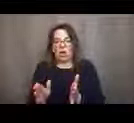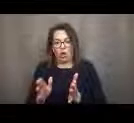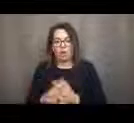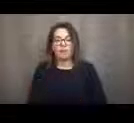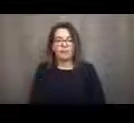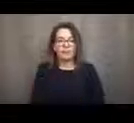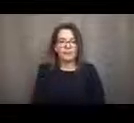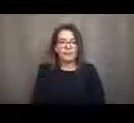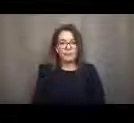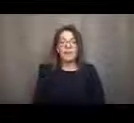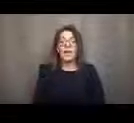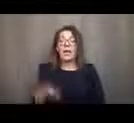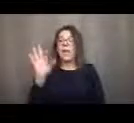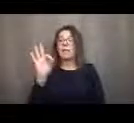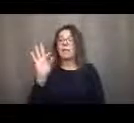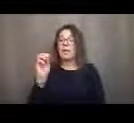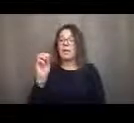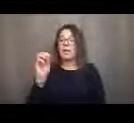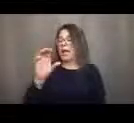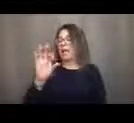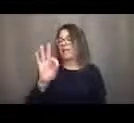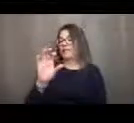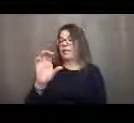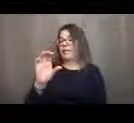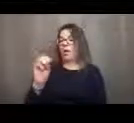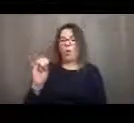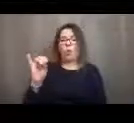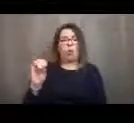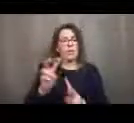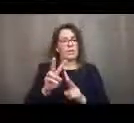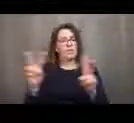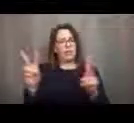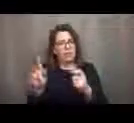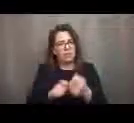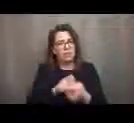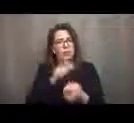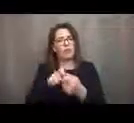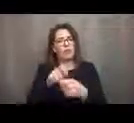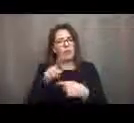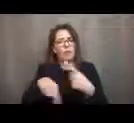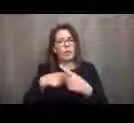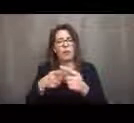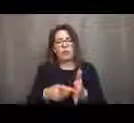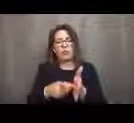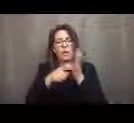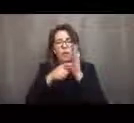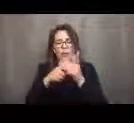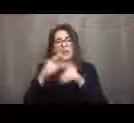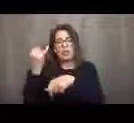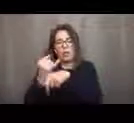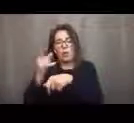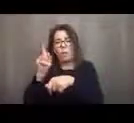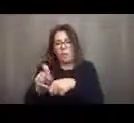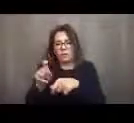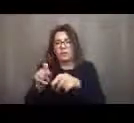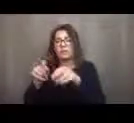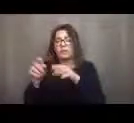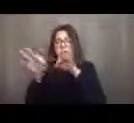The FCOI regulation is very prescriptive regarding the requirements that institutions must follow. You're going to see,